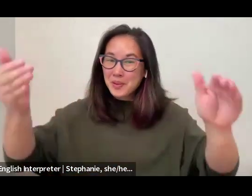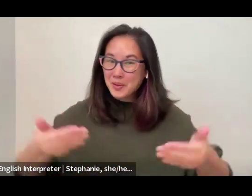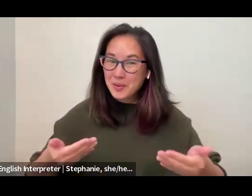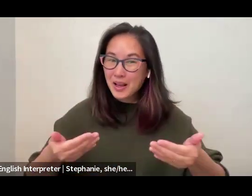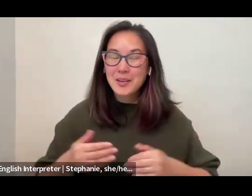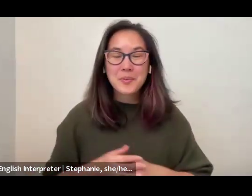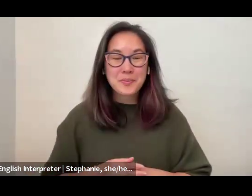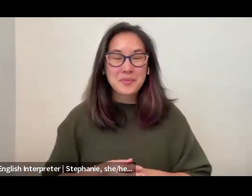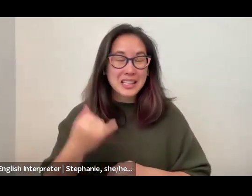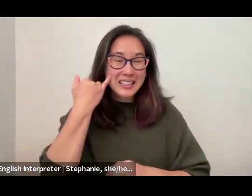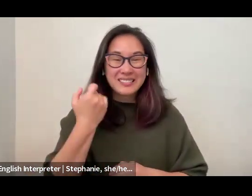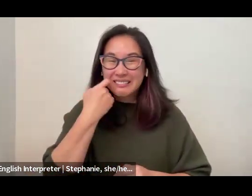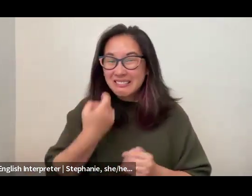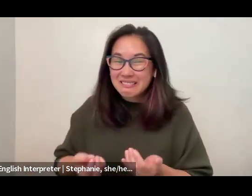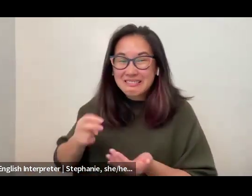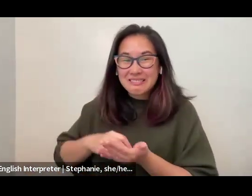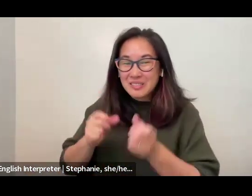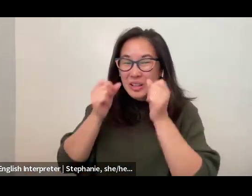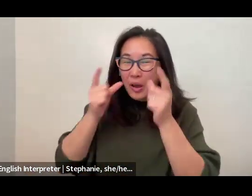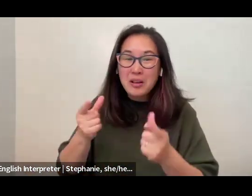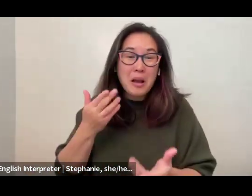If you're just waking up, taking a lunch, thanks for joining us.